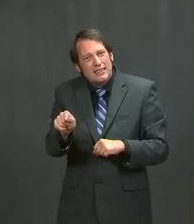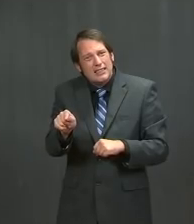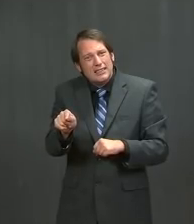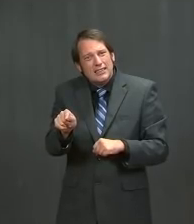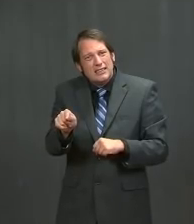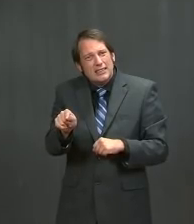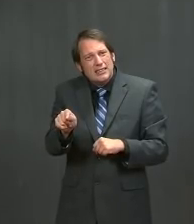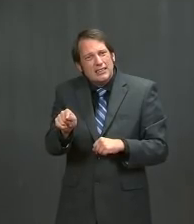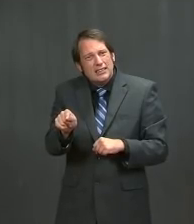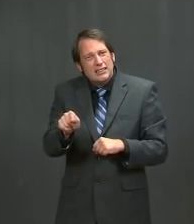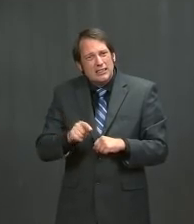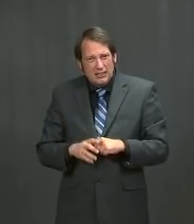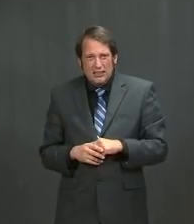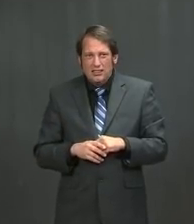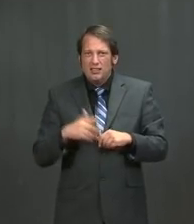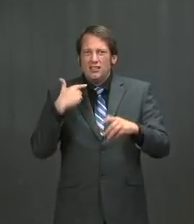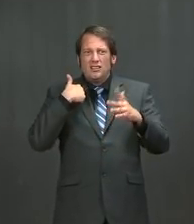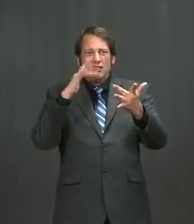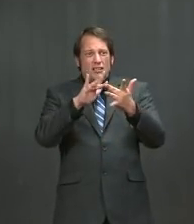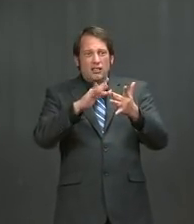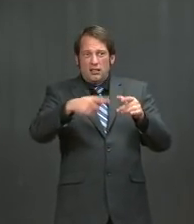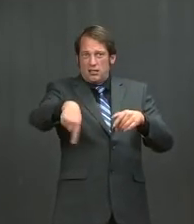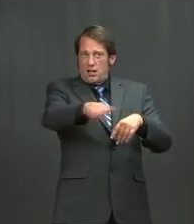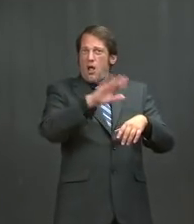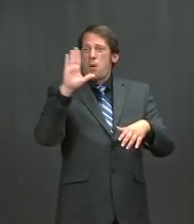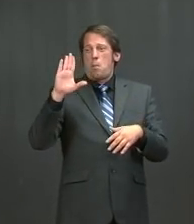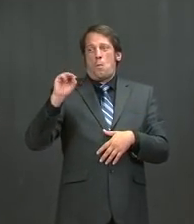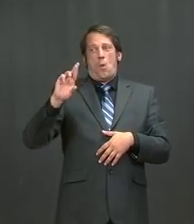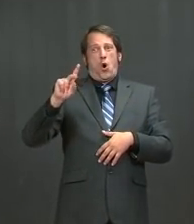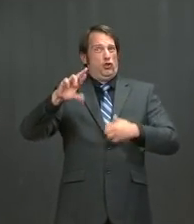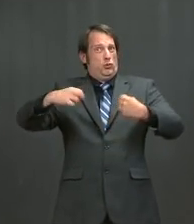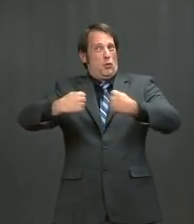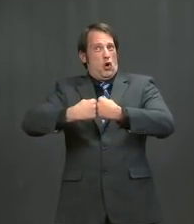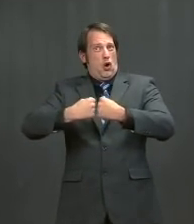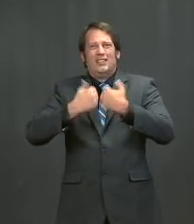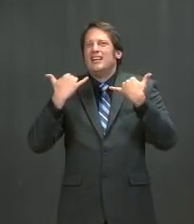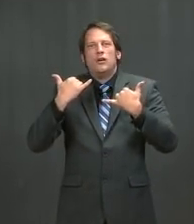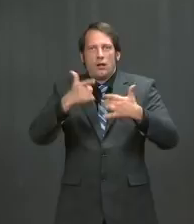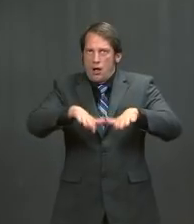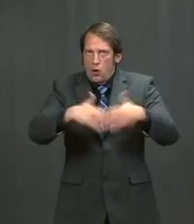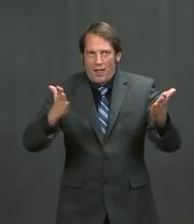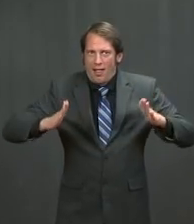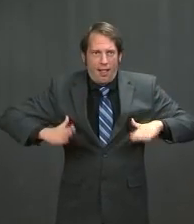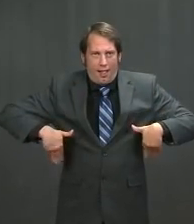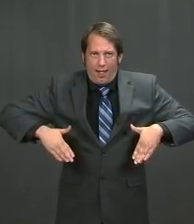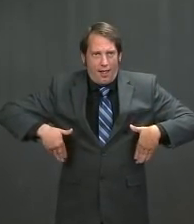"the border is not open." The majority of people -- of adults who come to the border are turned away.